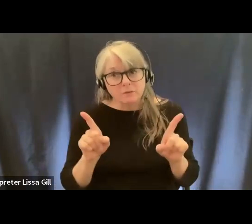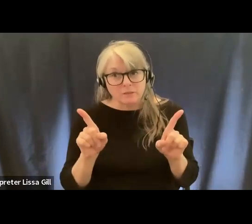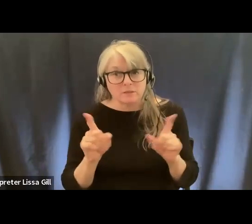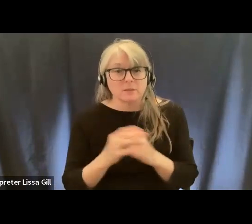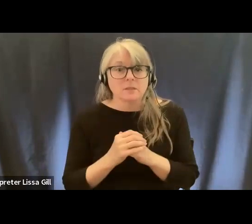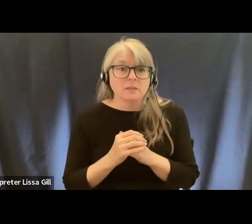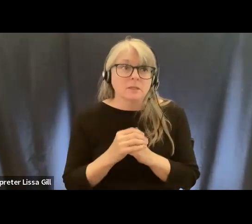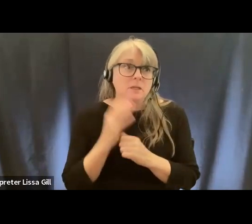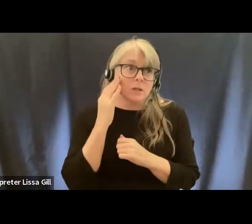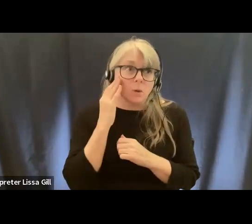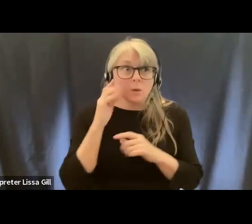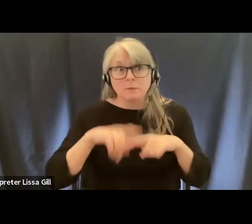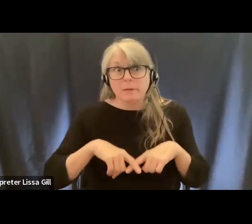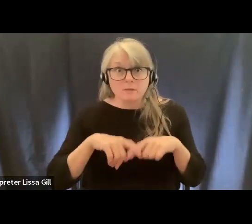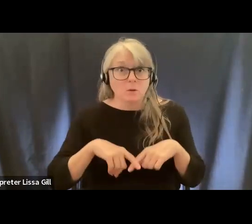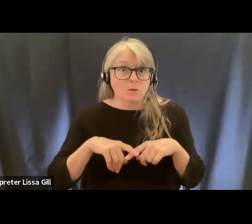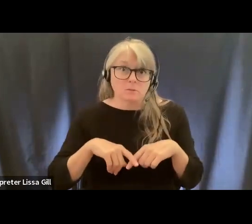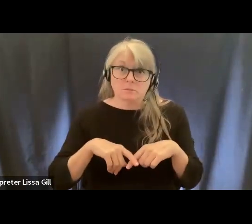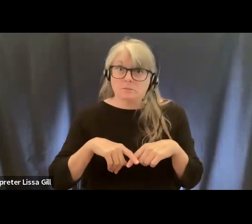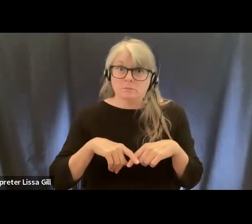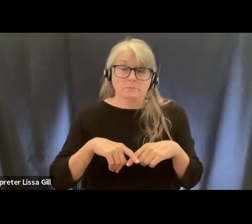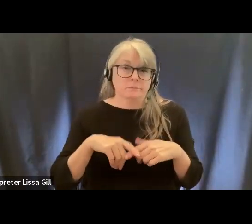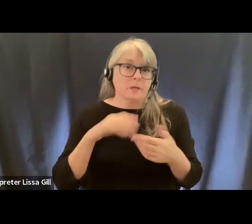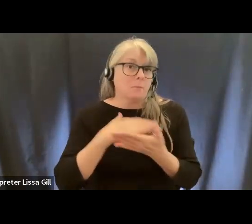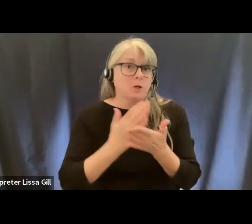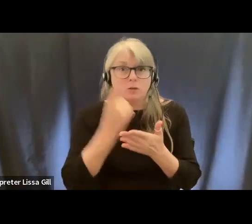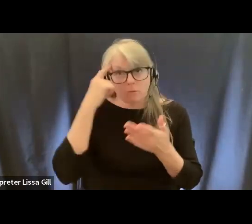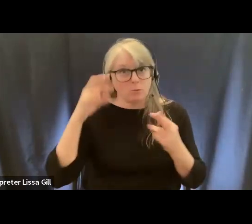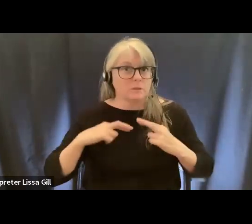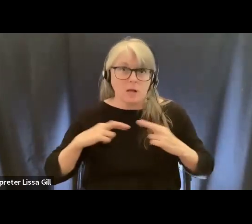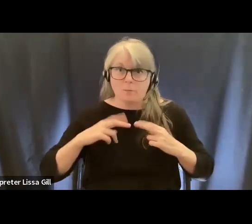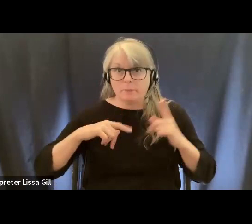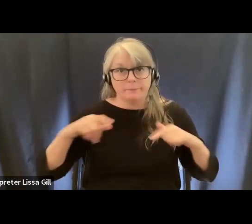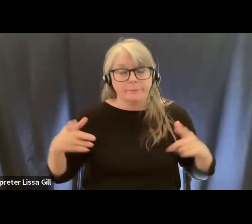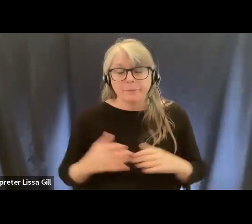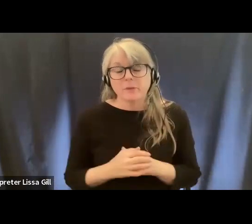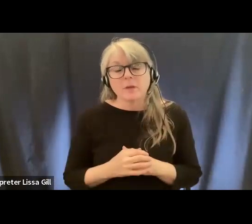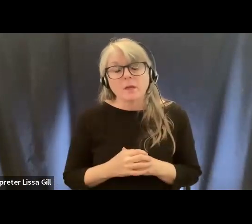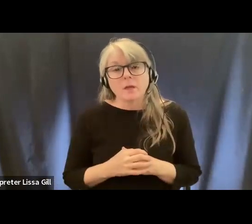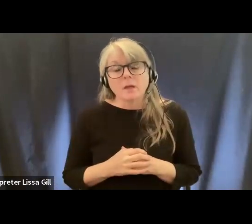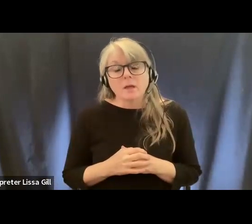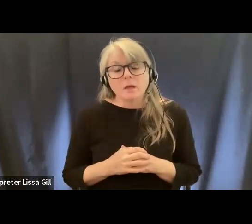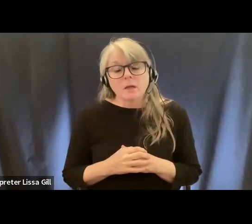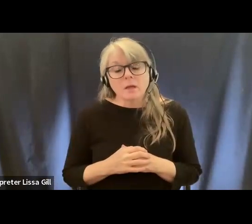You know, depending on what they've budgeted for retirement and so forth. Those needs are what we try to focus on.